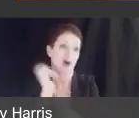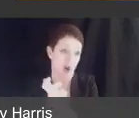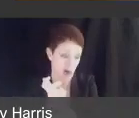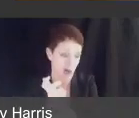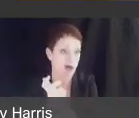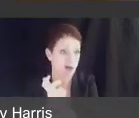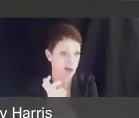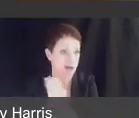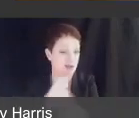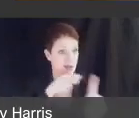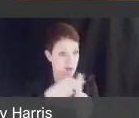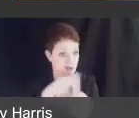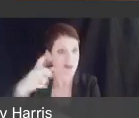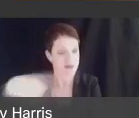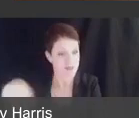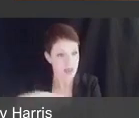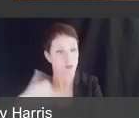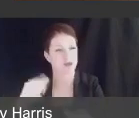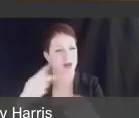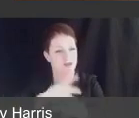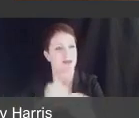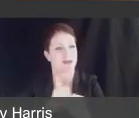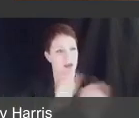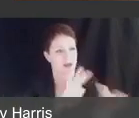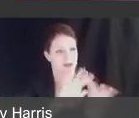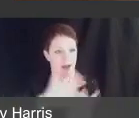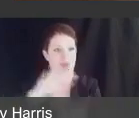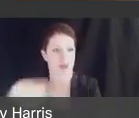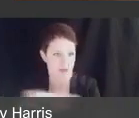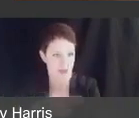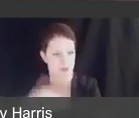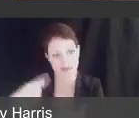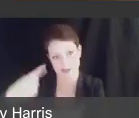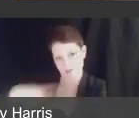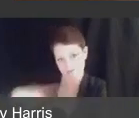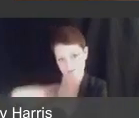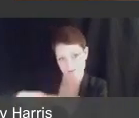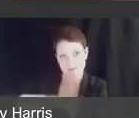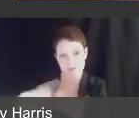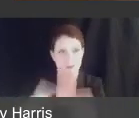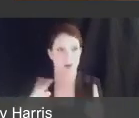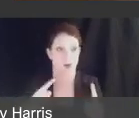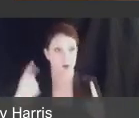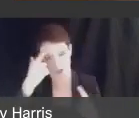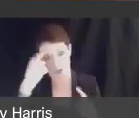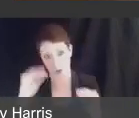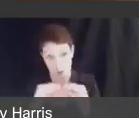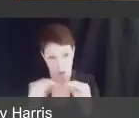on exactly how we're going to do that but once we have a little more certainty about